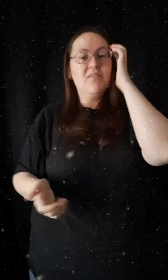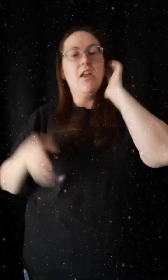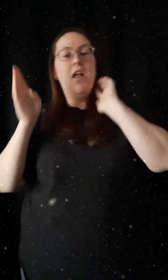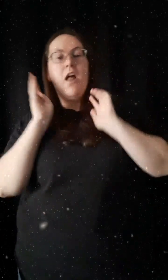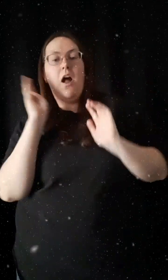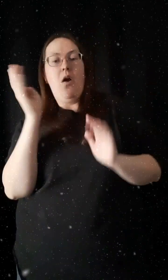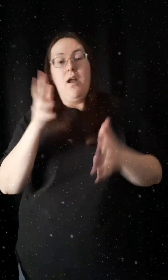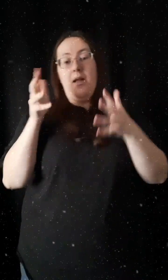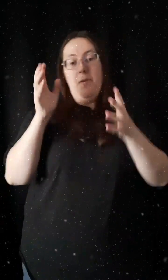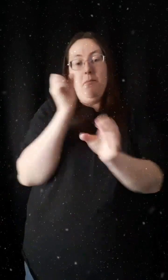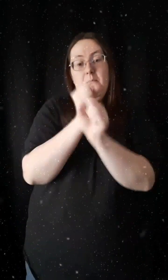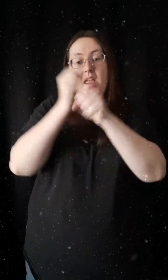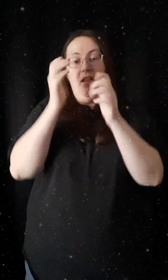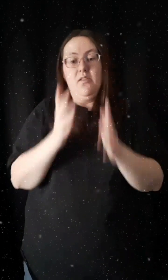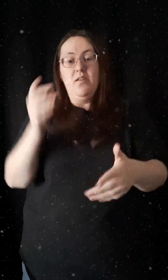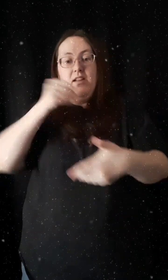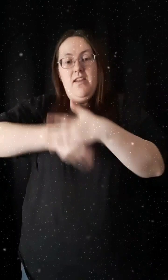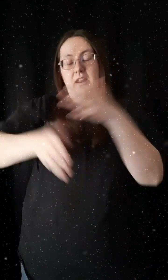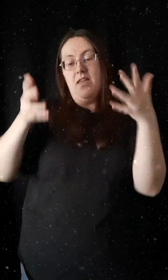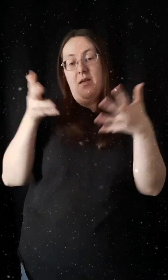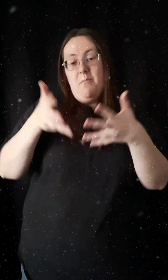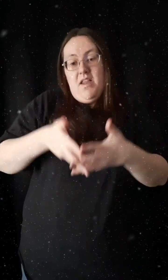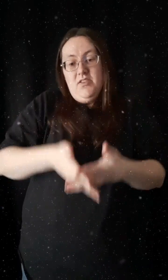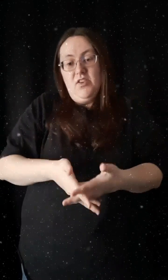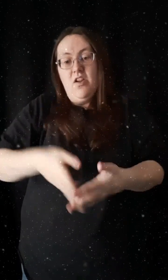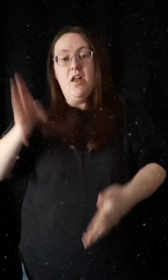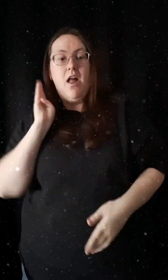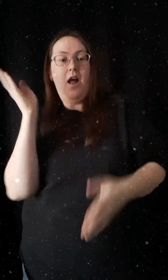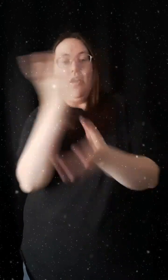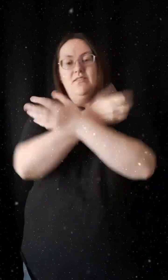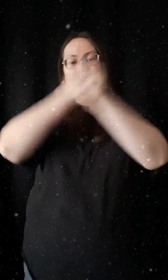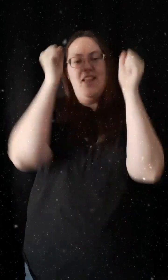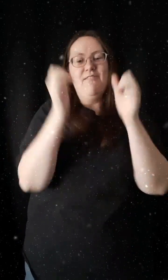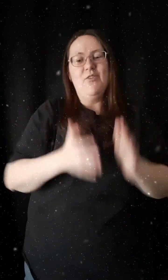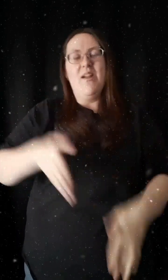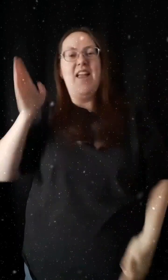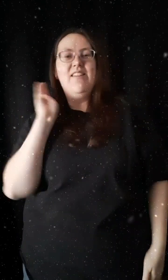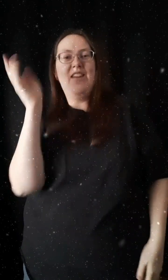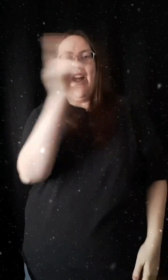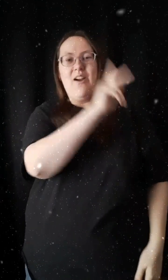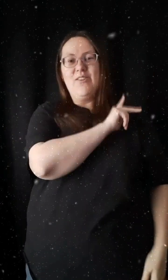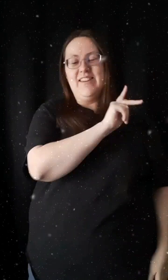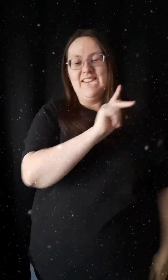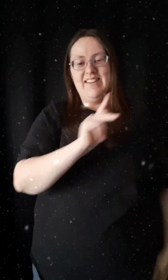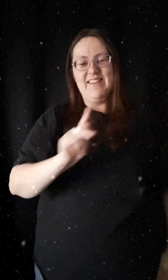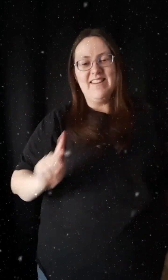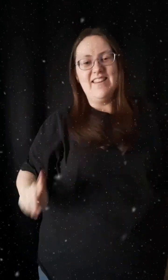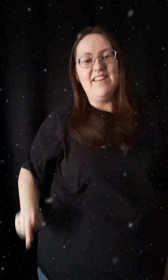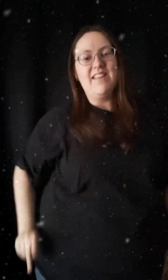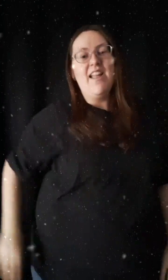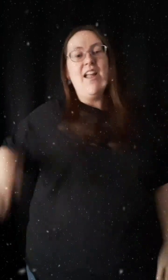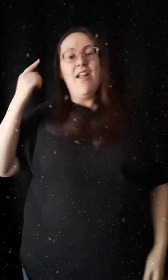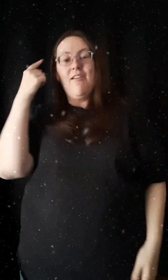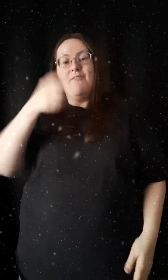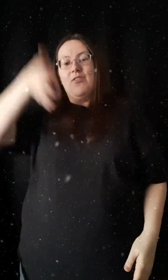It's our maker in a manger Our Savior and our King